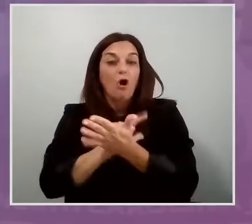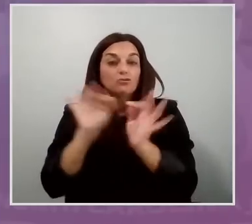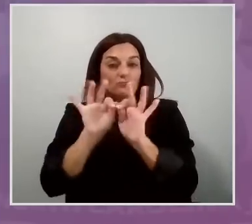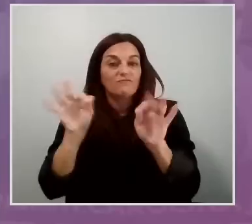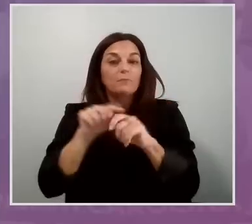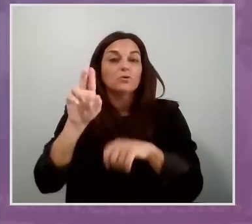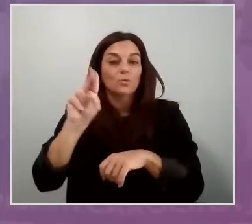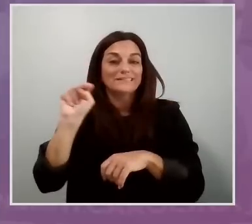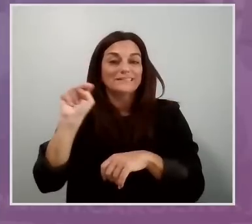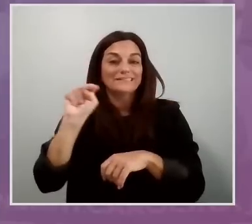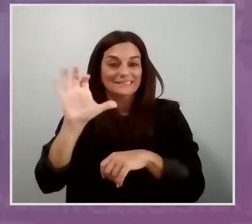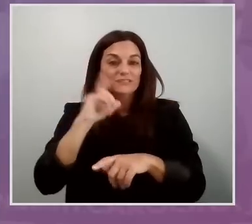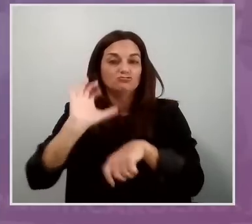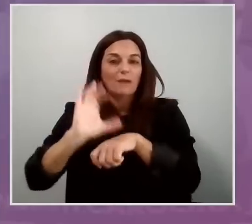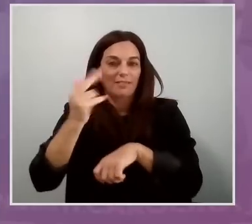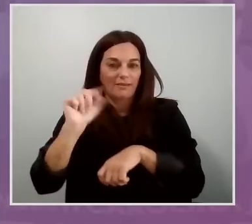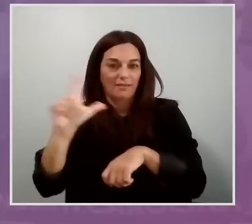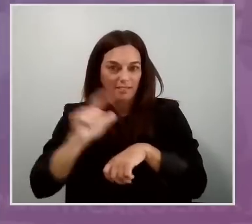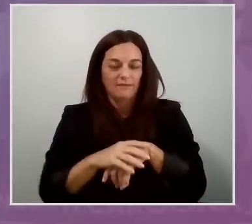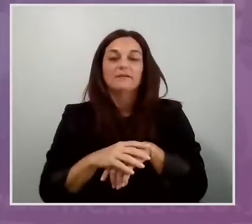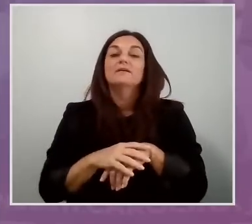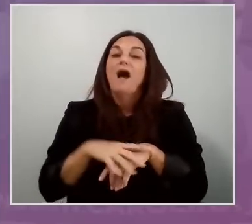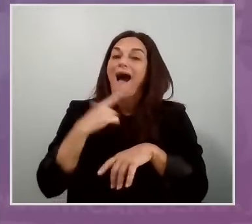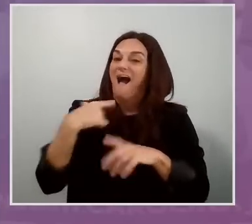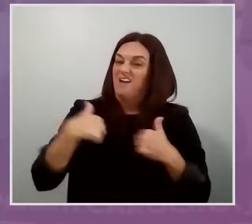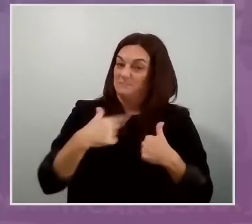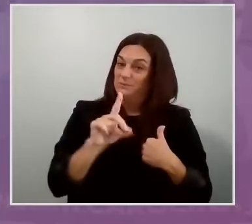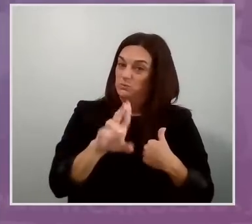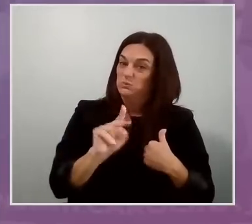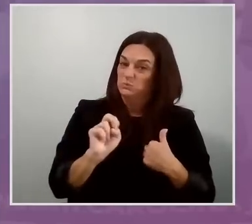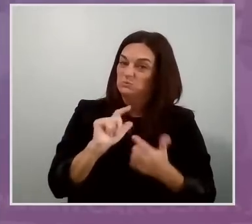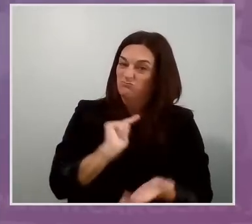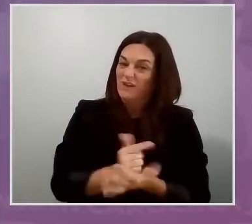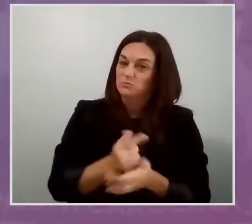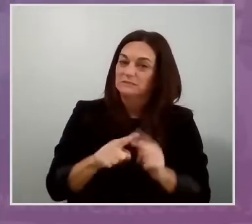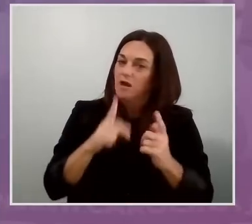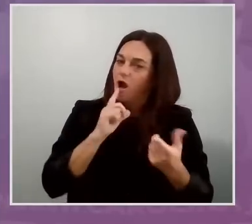MASTERS IN PUBLIC ADMINISTRATION AND A LAW DEGREE FROM THE UNIVERSITY OF